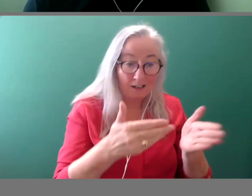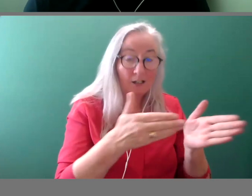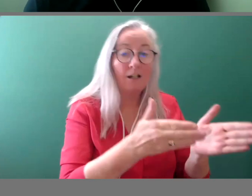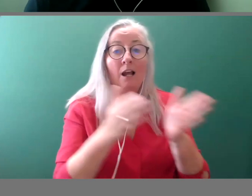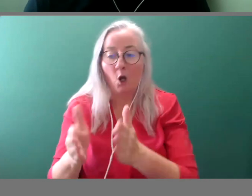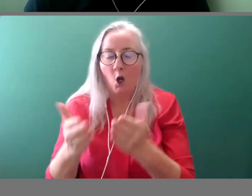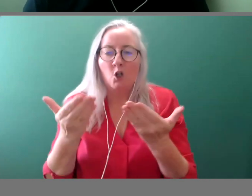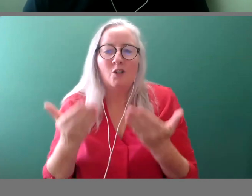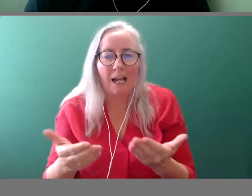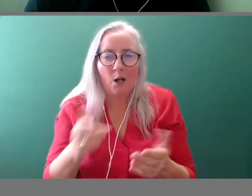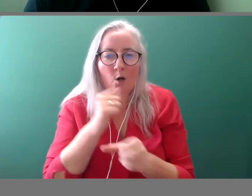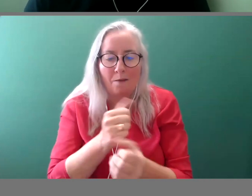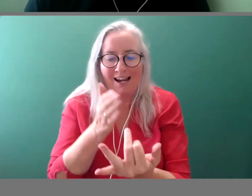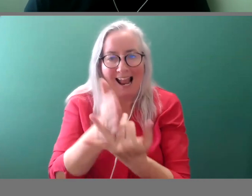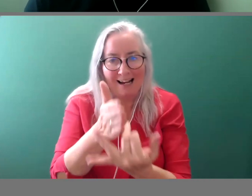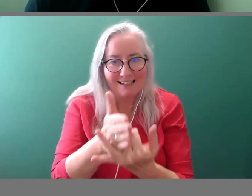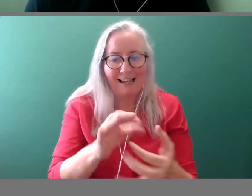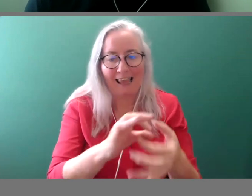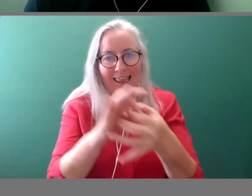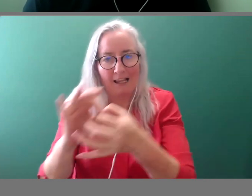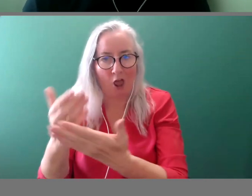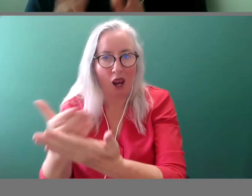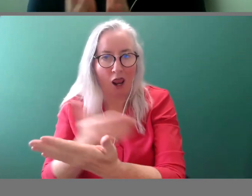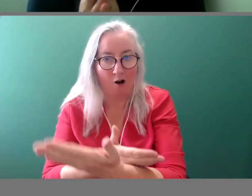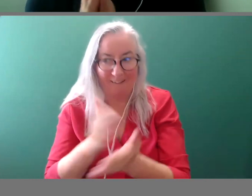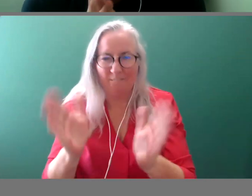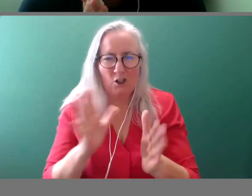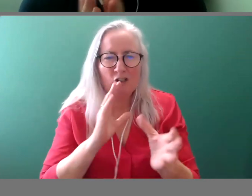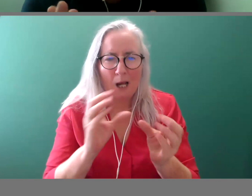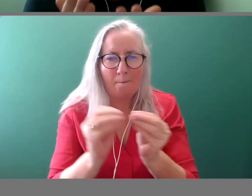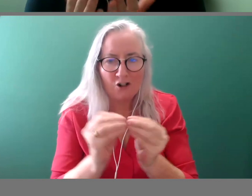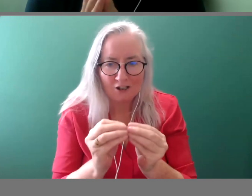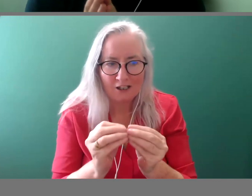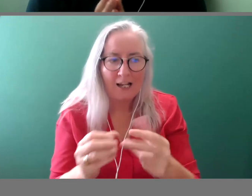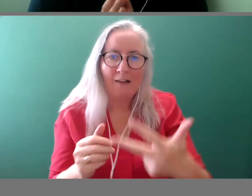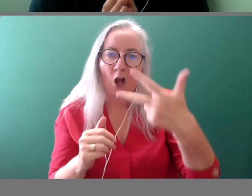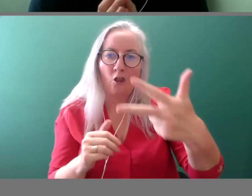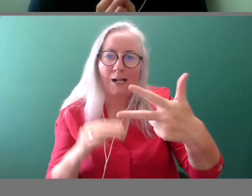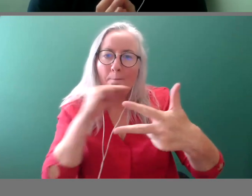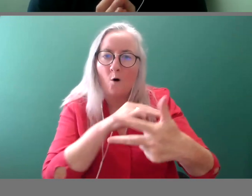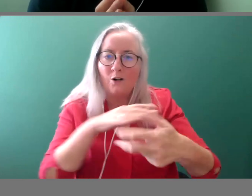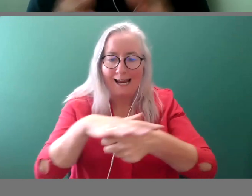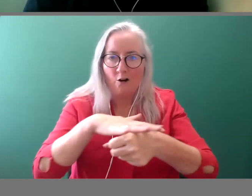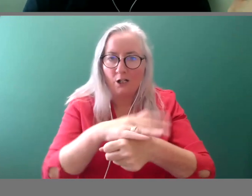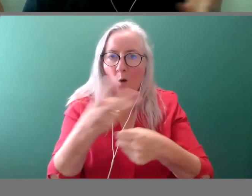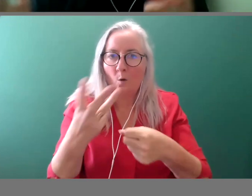accessibility in legislation and there are three key areas I want to talk about. One is